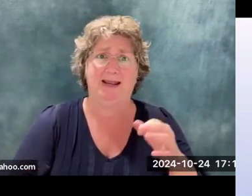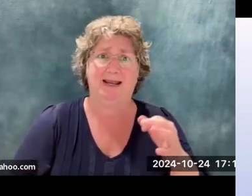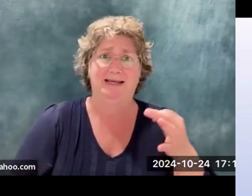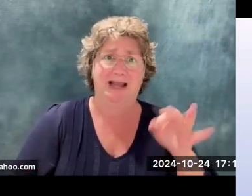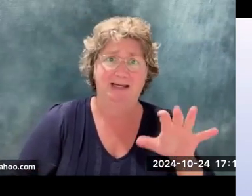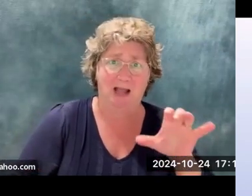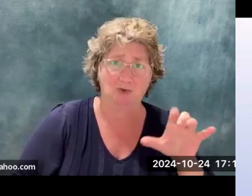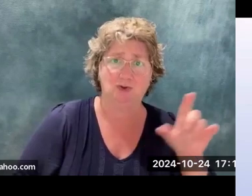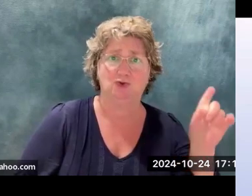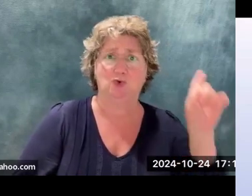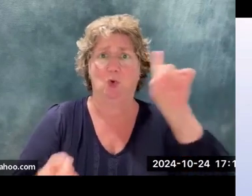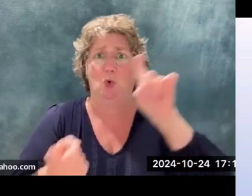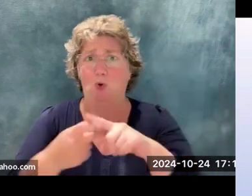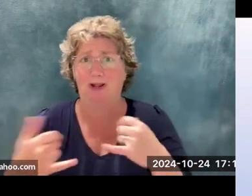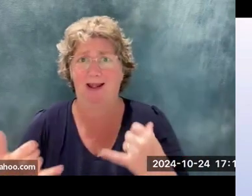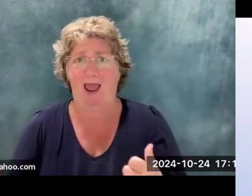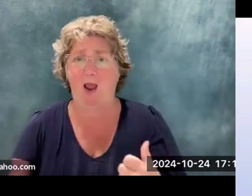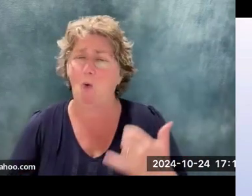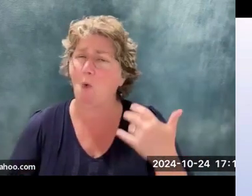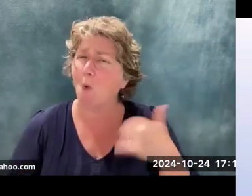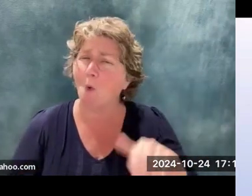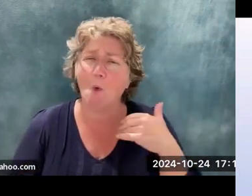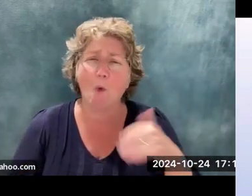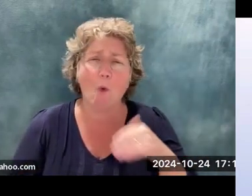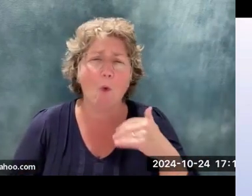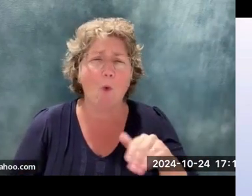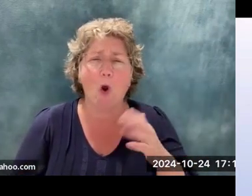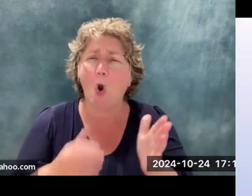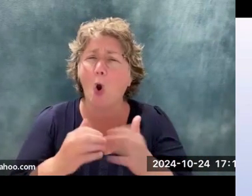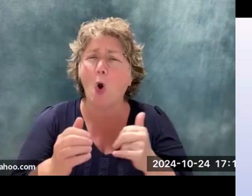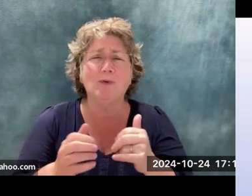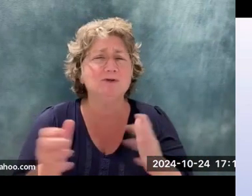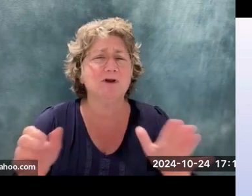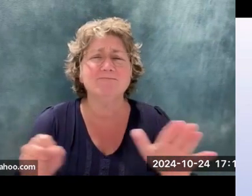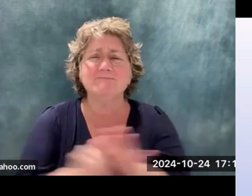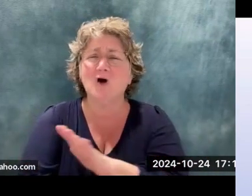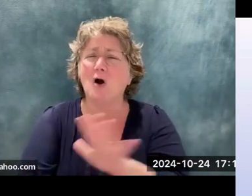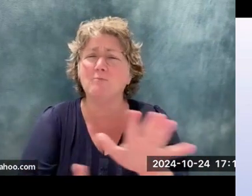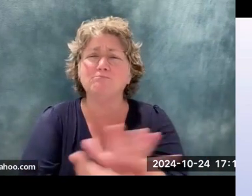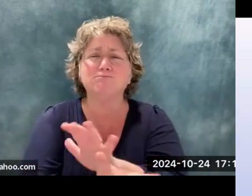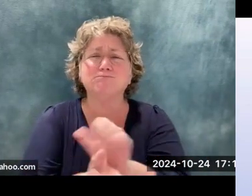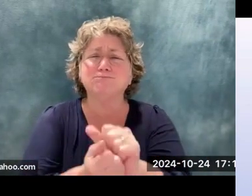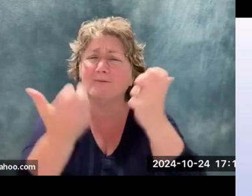We have been able to almost wipe out these terrible diseases. Some of them are deadly.